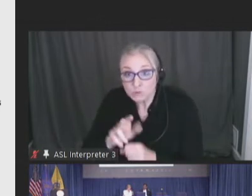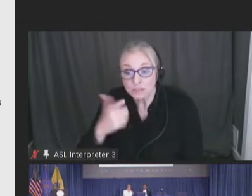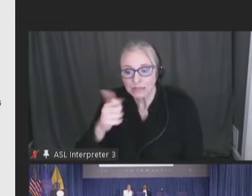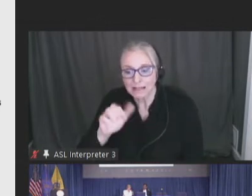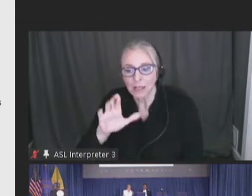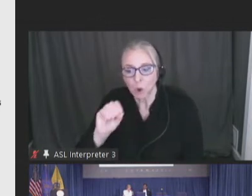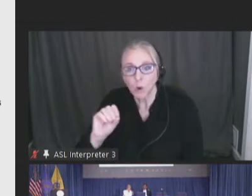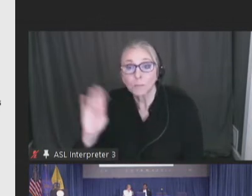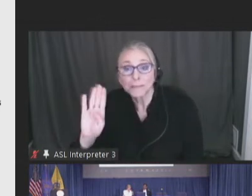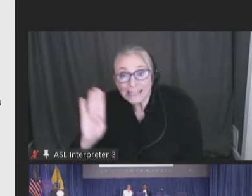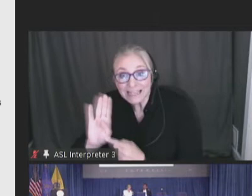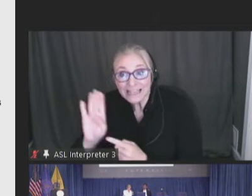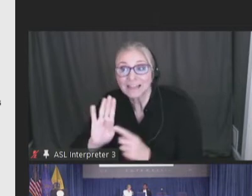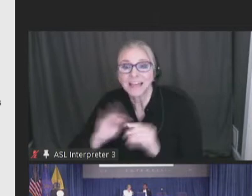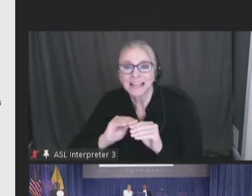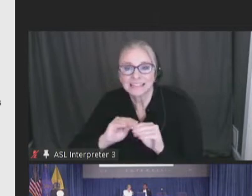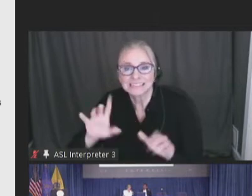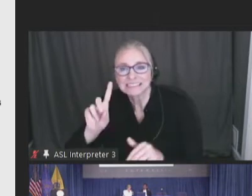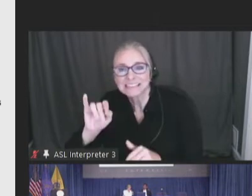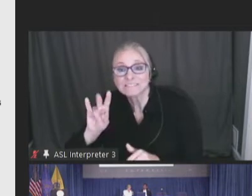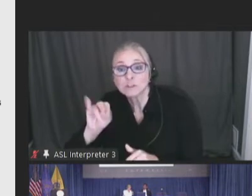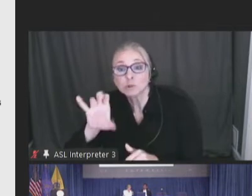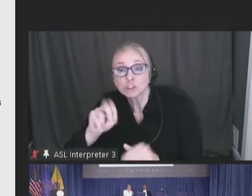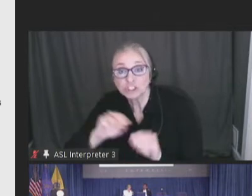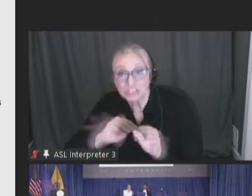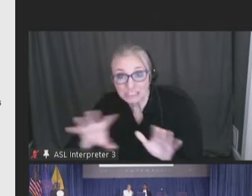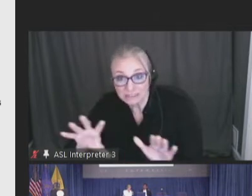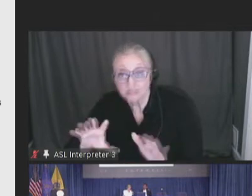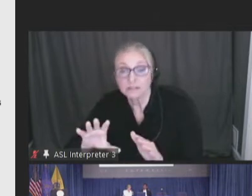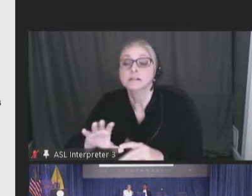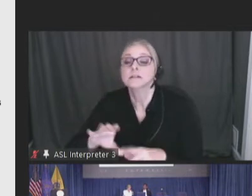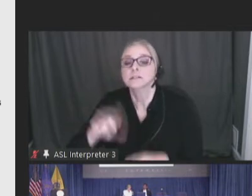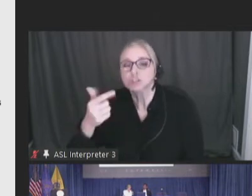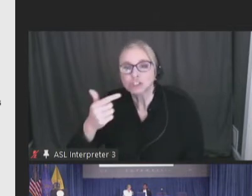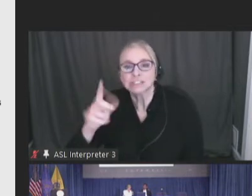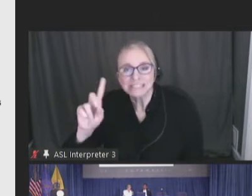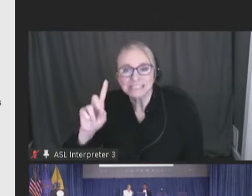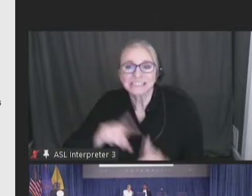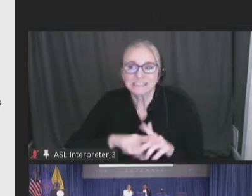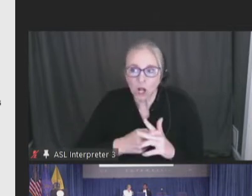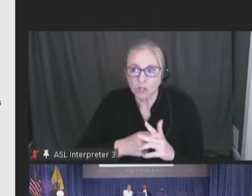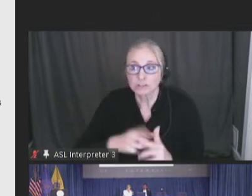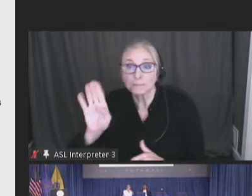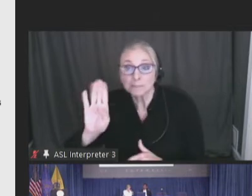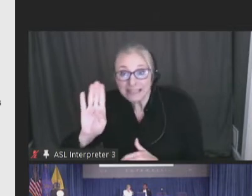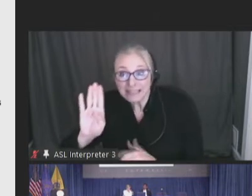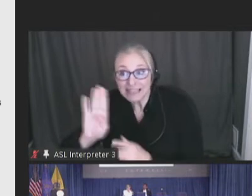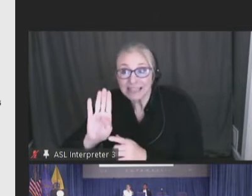which is the fusion molecule for virus century. GD starts it, gB, "baby" finishes it.